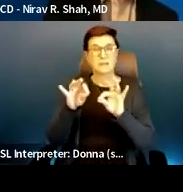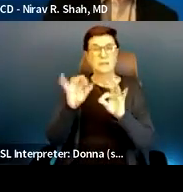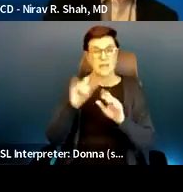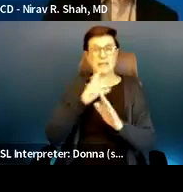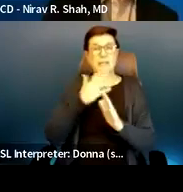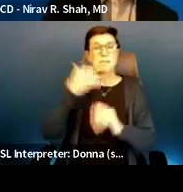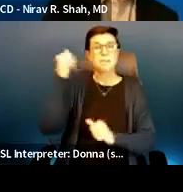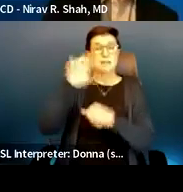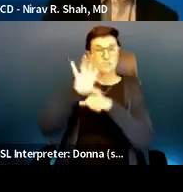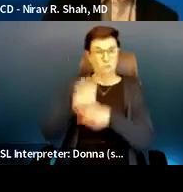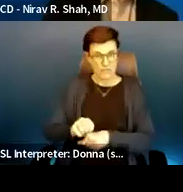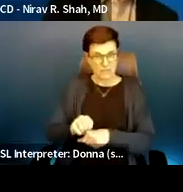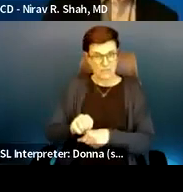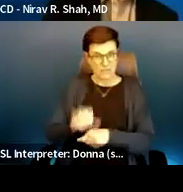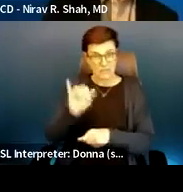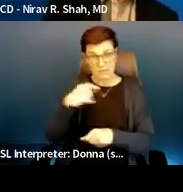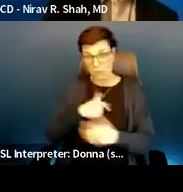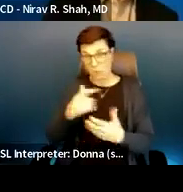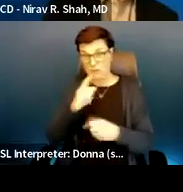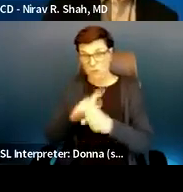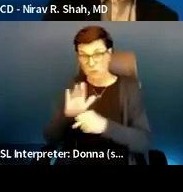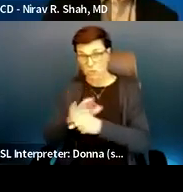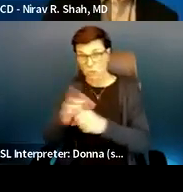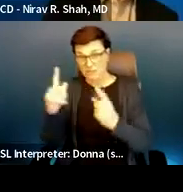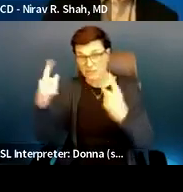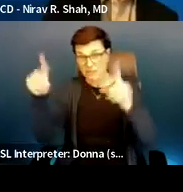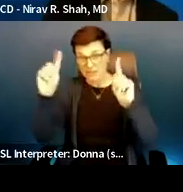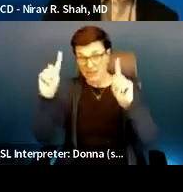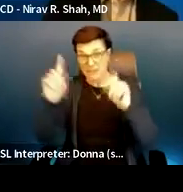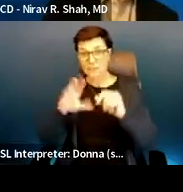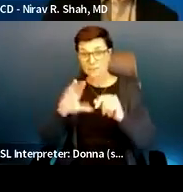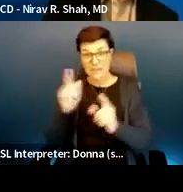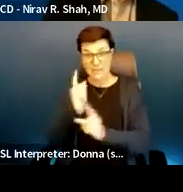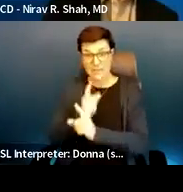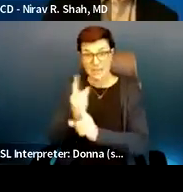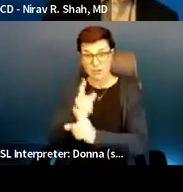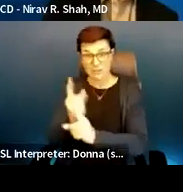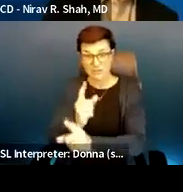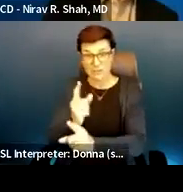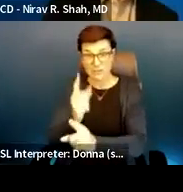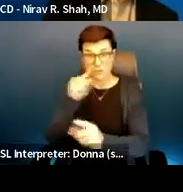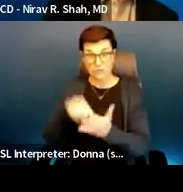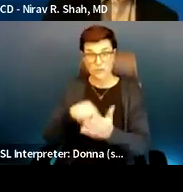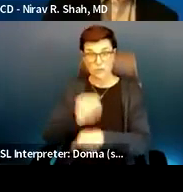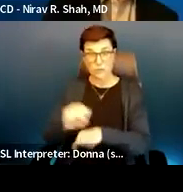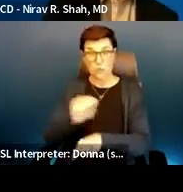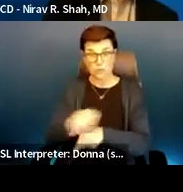if we want to ensure success and accuracy of the work that comes out of our laboratories.